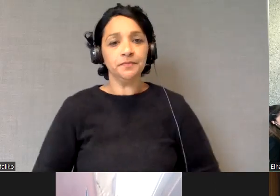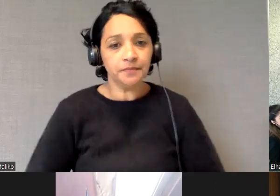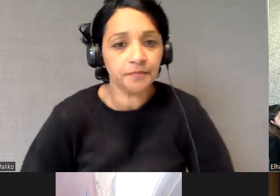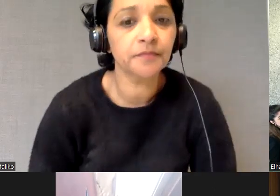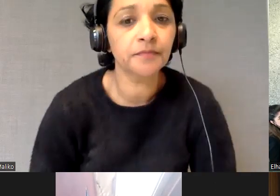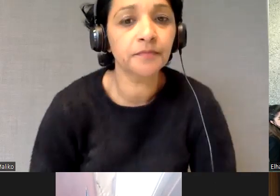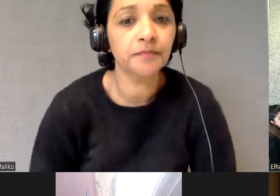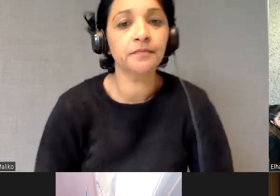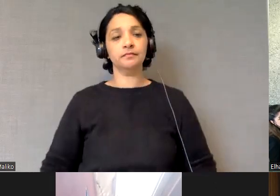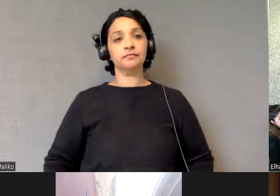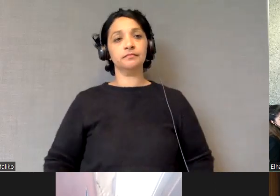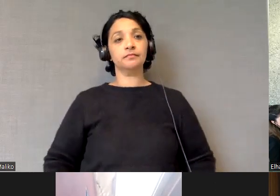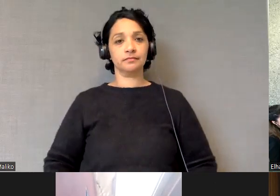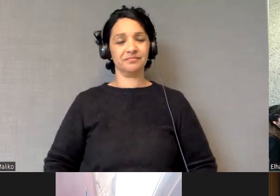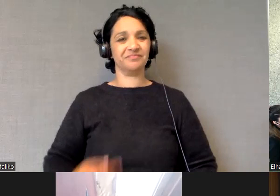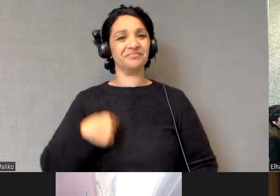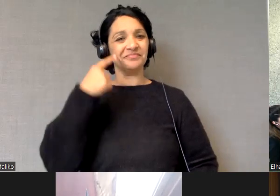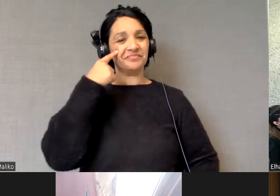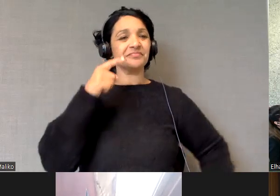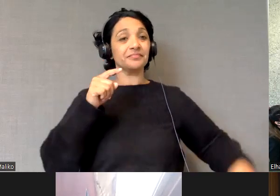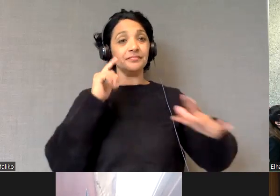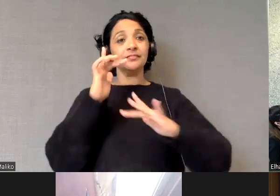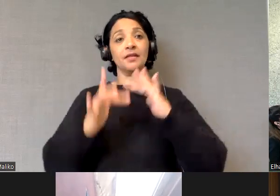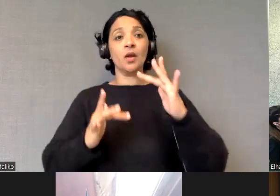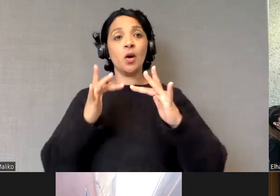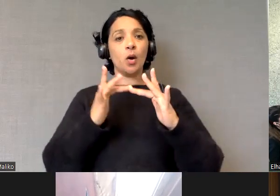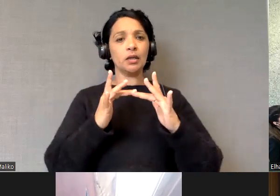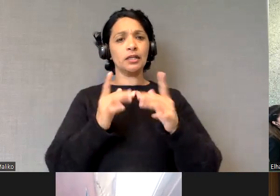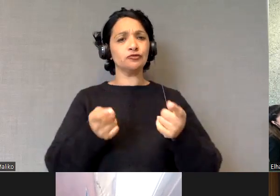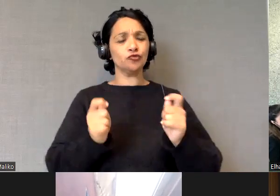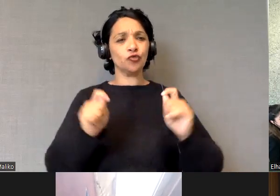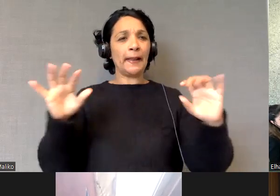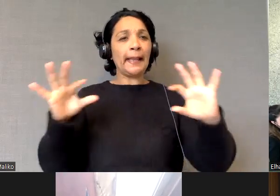For my colleague online tried to put the link to access the report in the chat